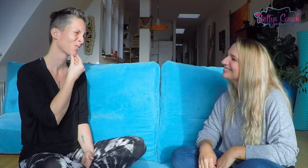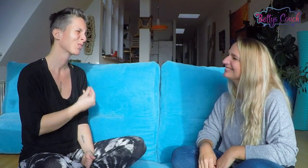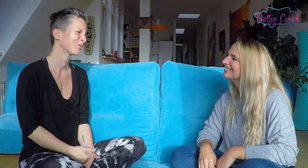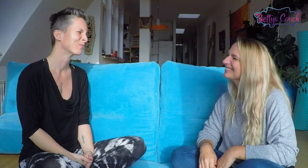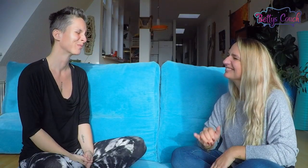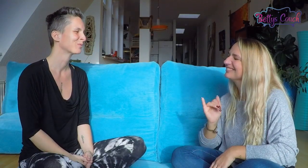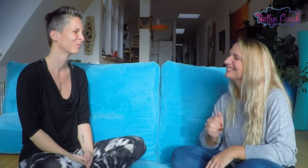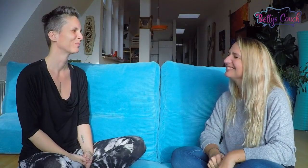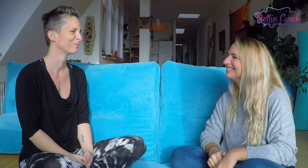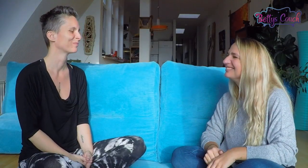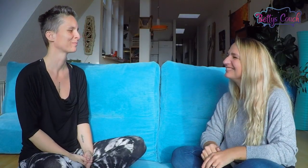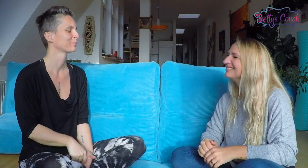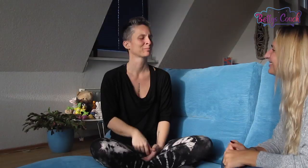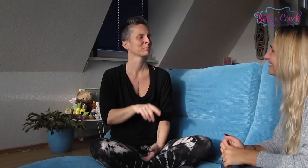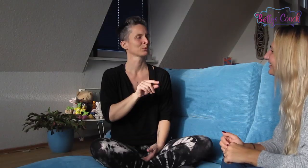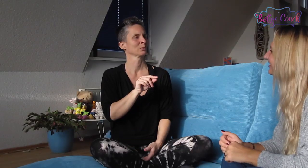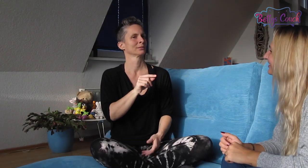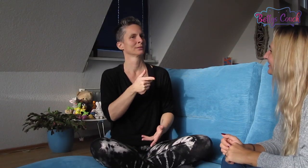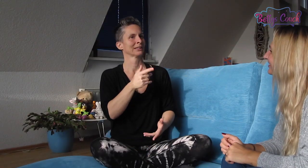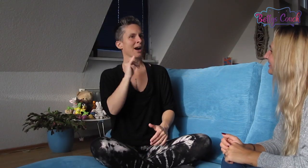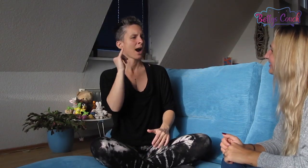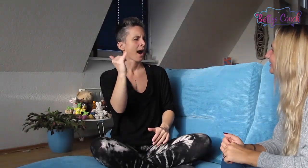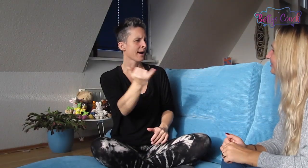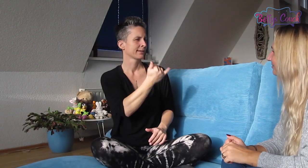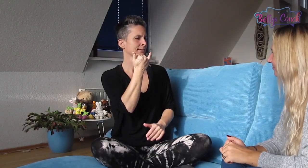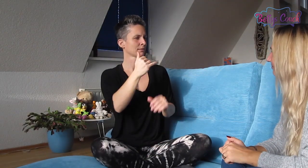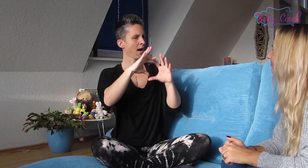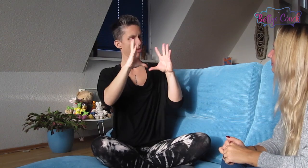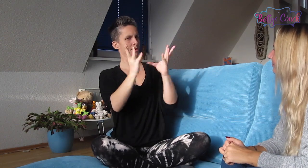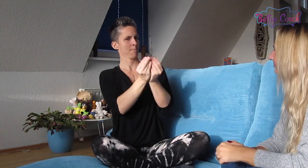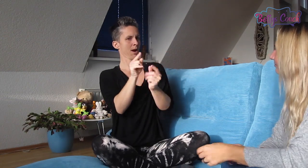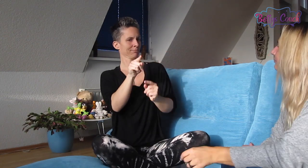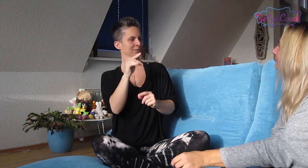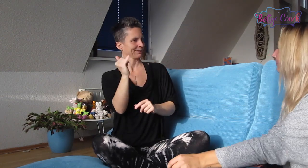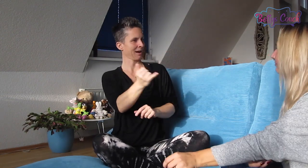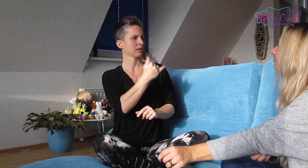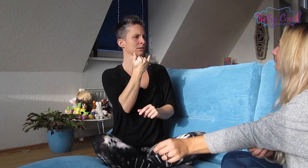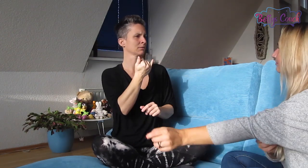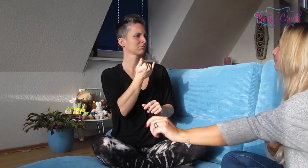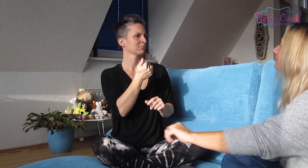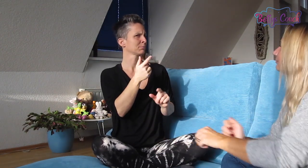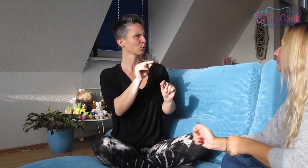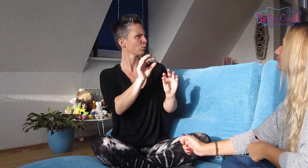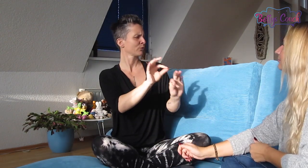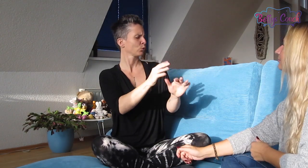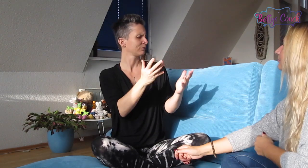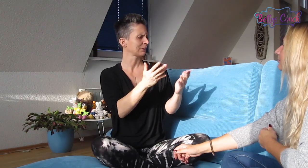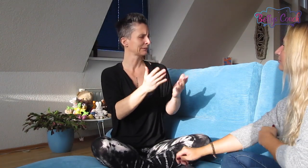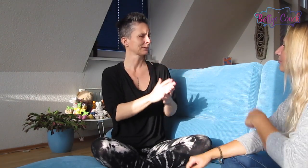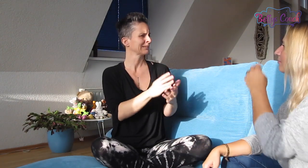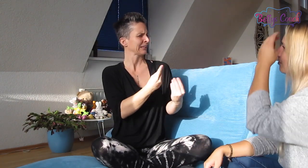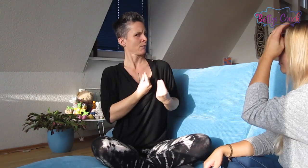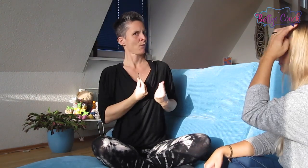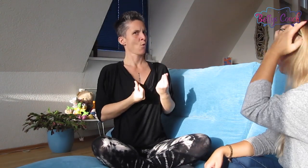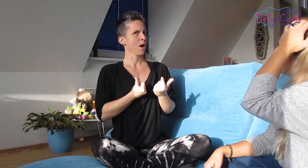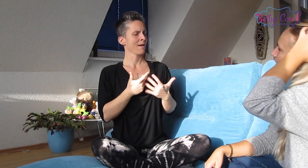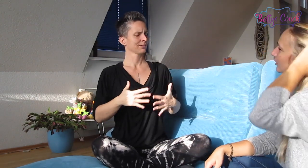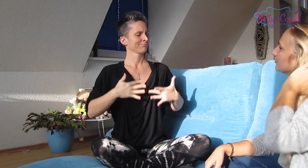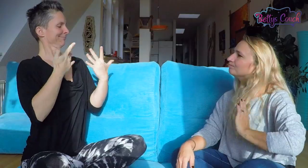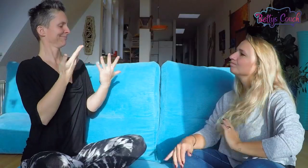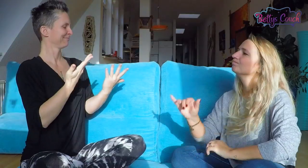What does "travel" mean for you in general? What feelings do you get about it?